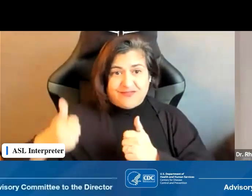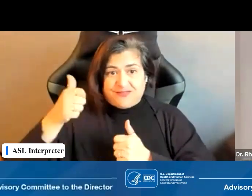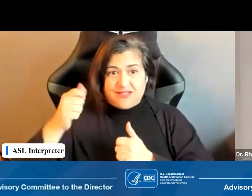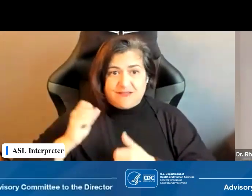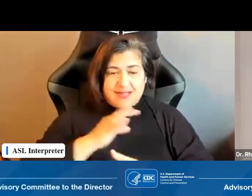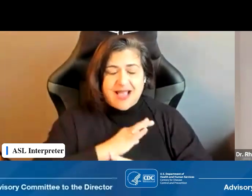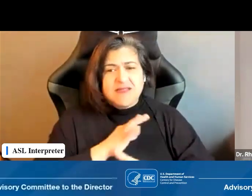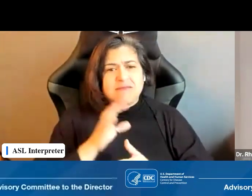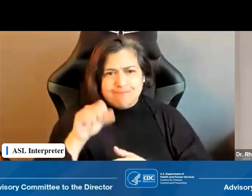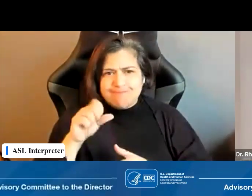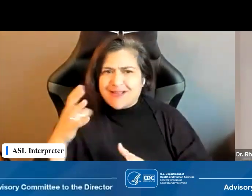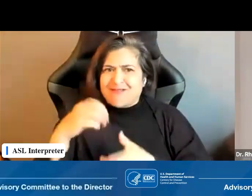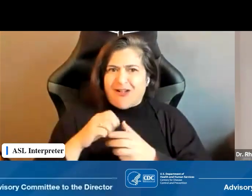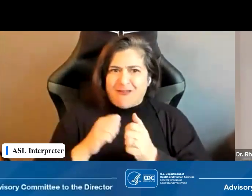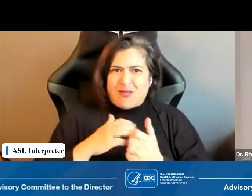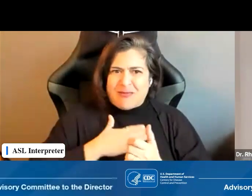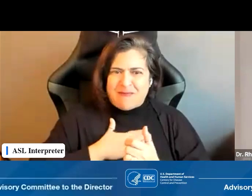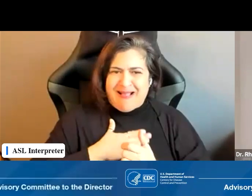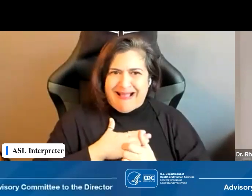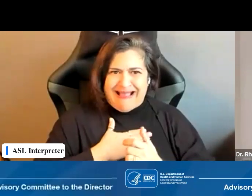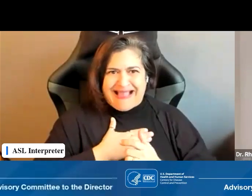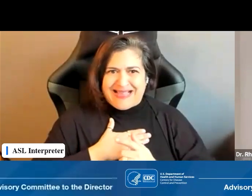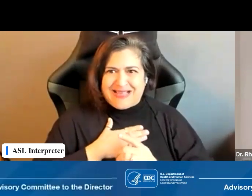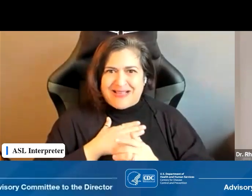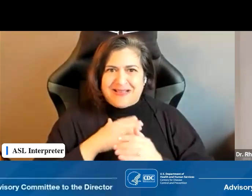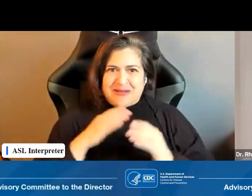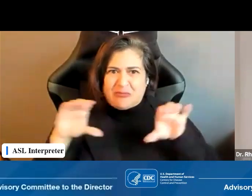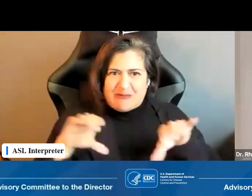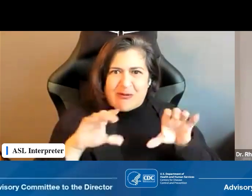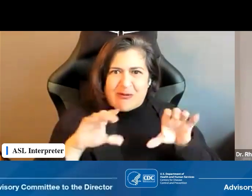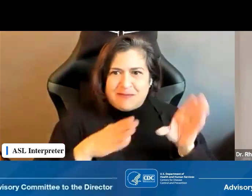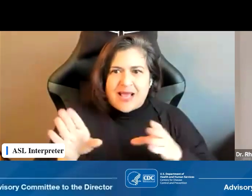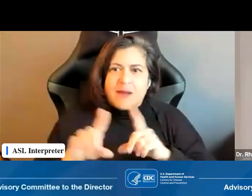and I'm accountable for this, you know, we have Jamila who is on my team and helping with that.